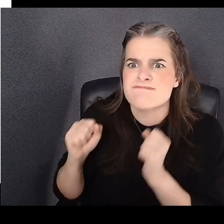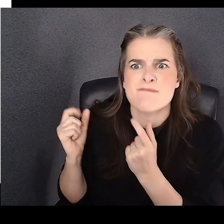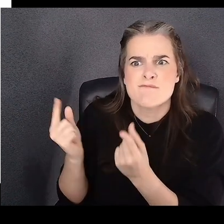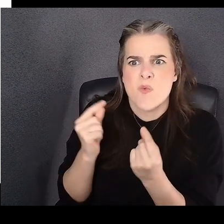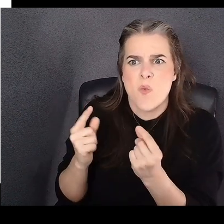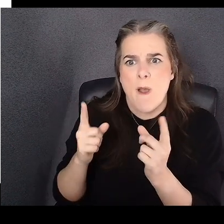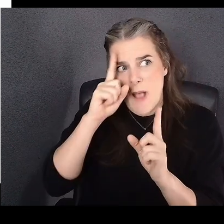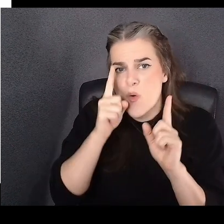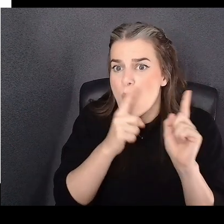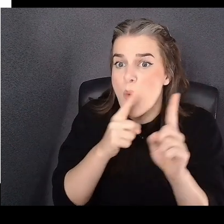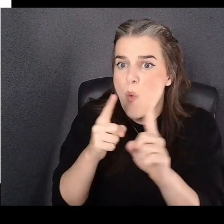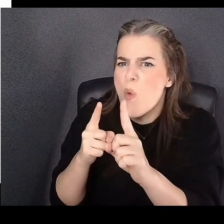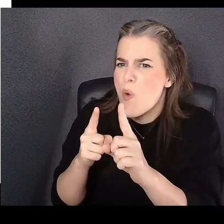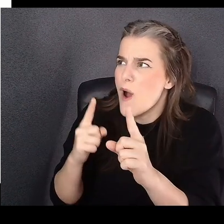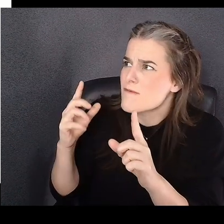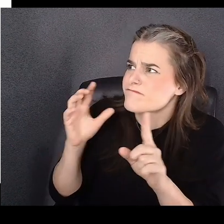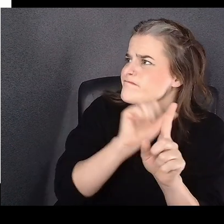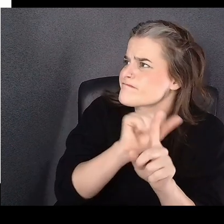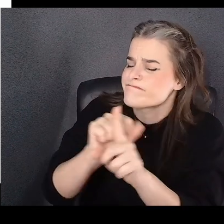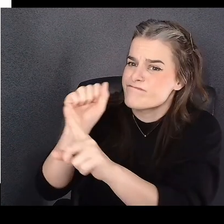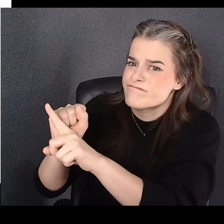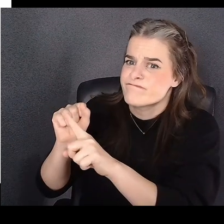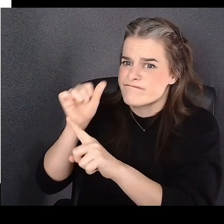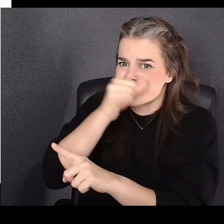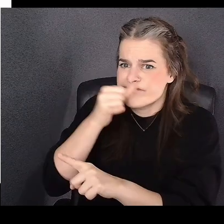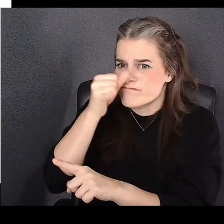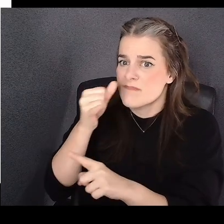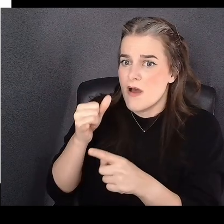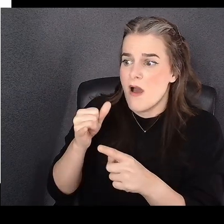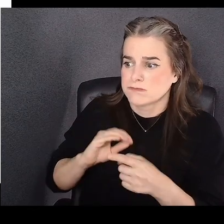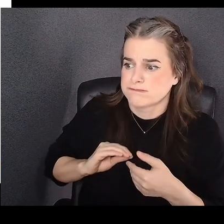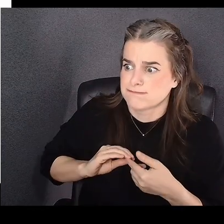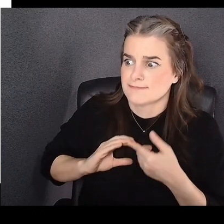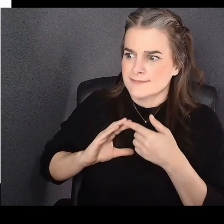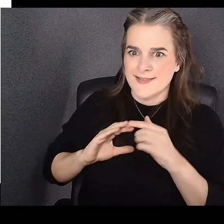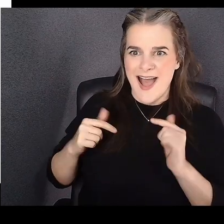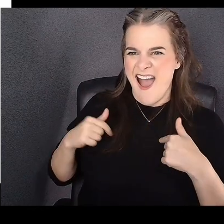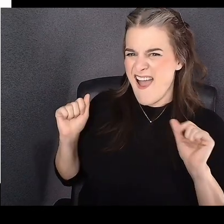and build a lot of confidence in knowing, hey, I can do this. But in order to get them to that confidence,